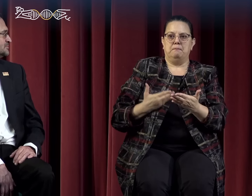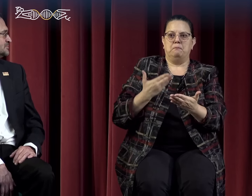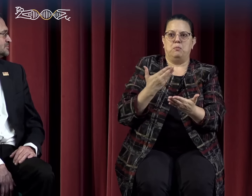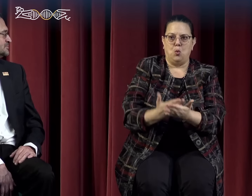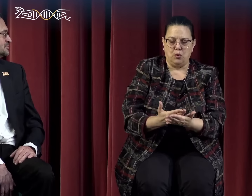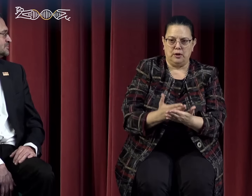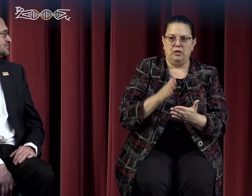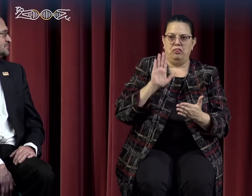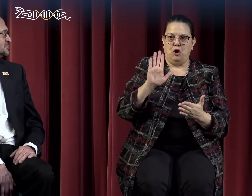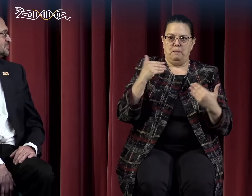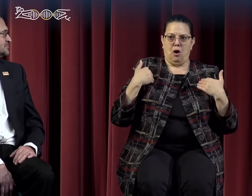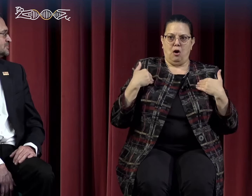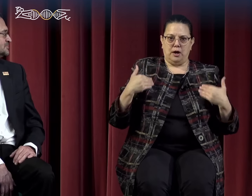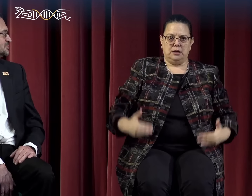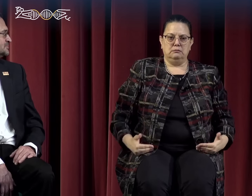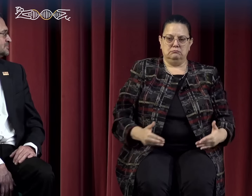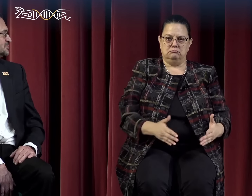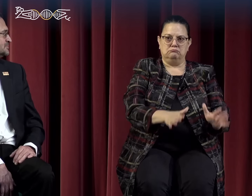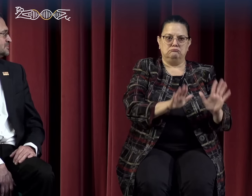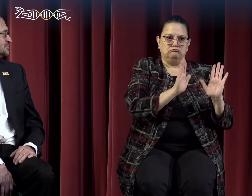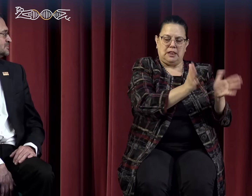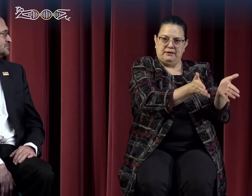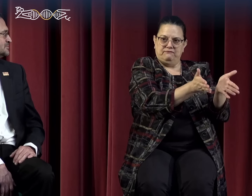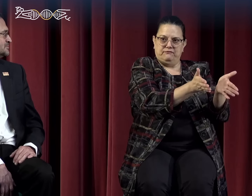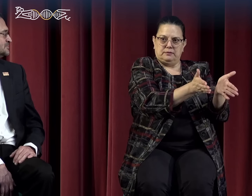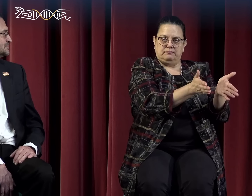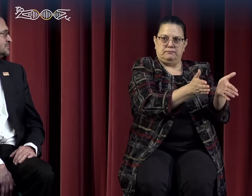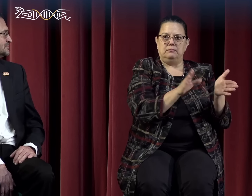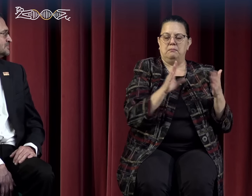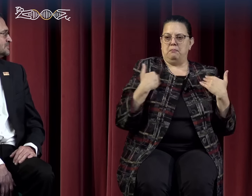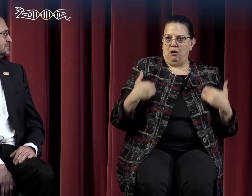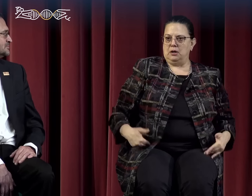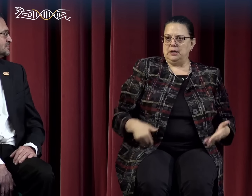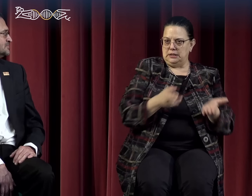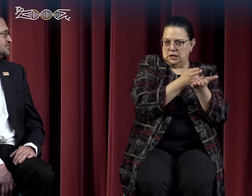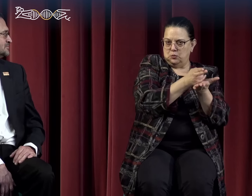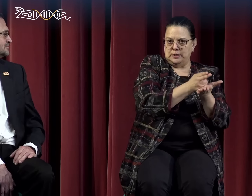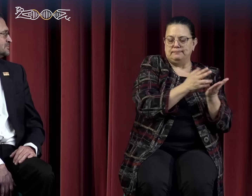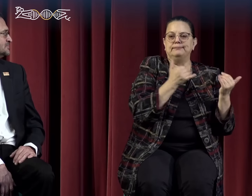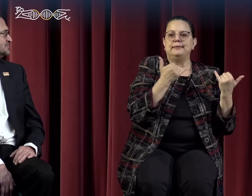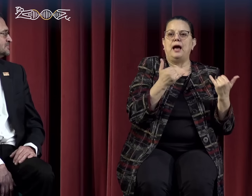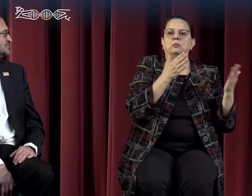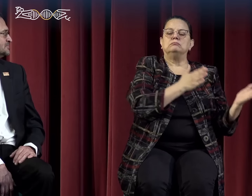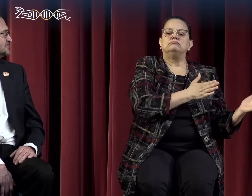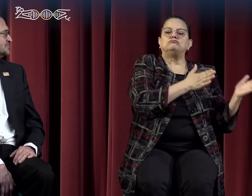response but the idea is that when a baby is born that the body that they